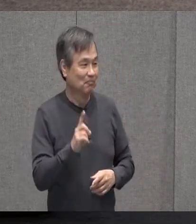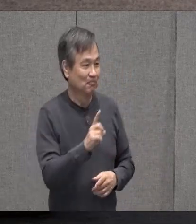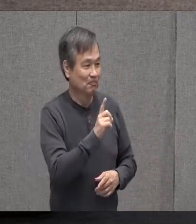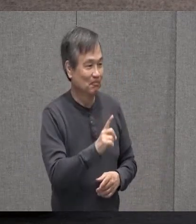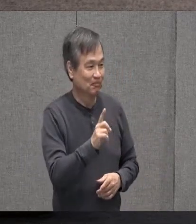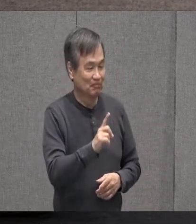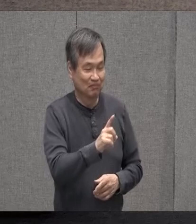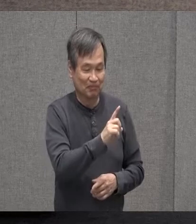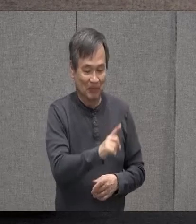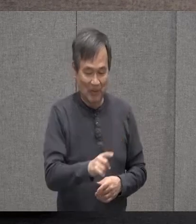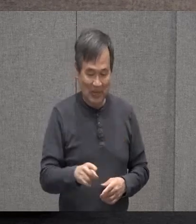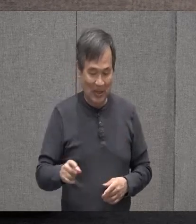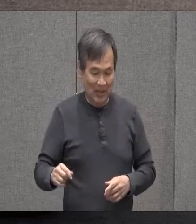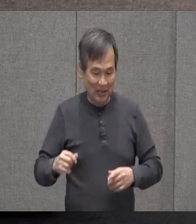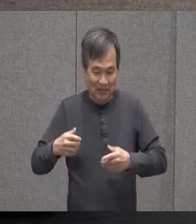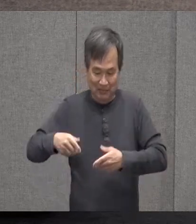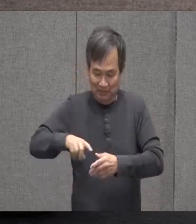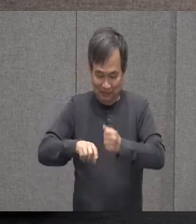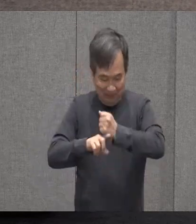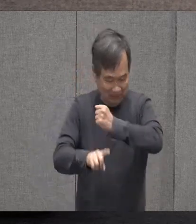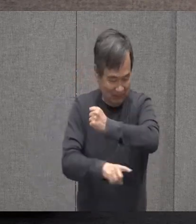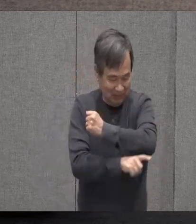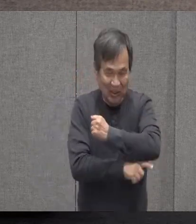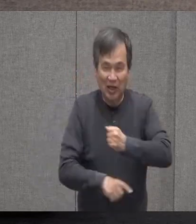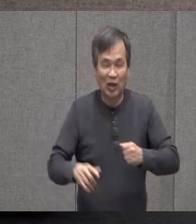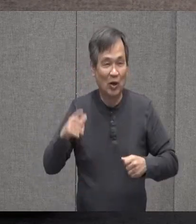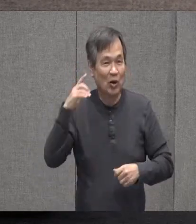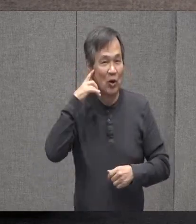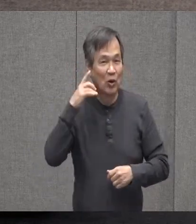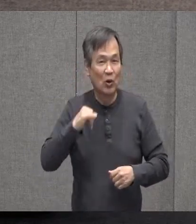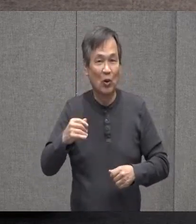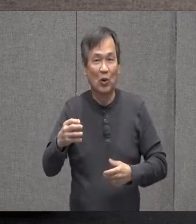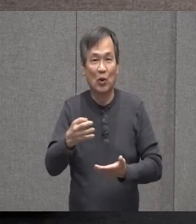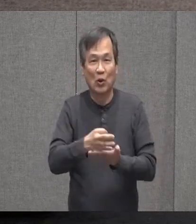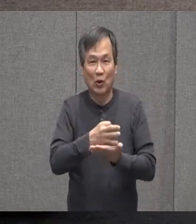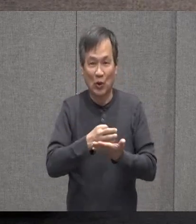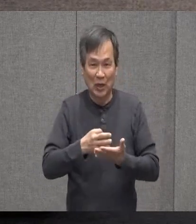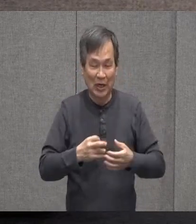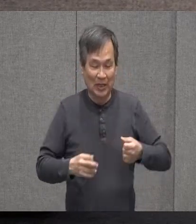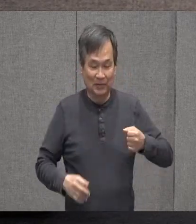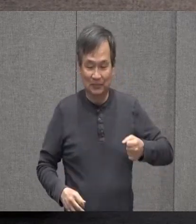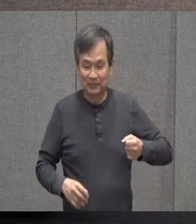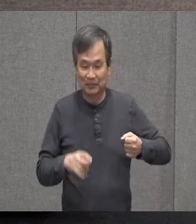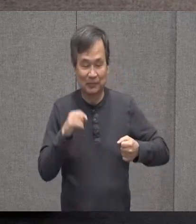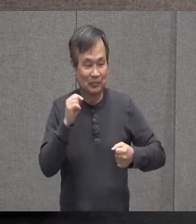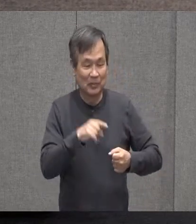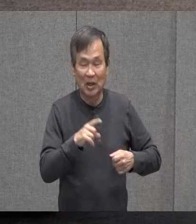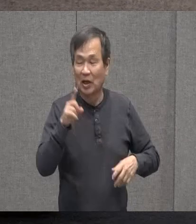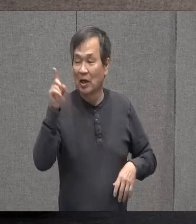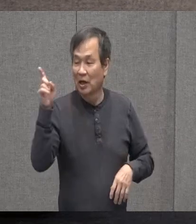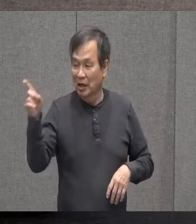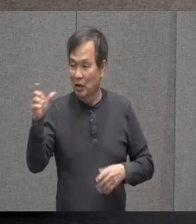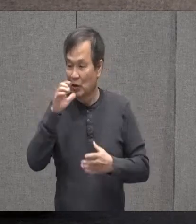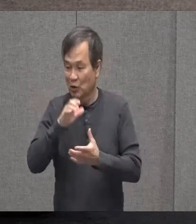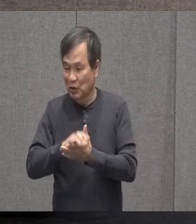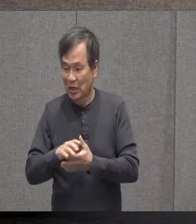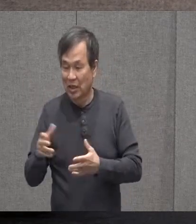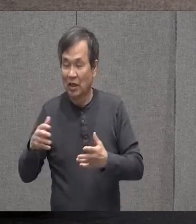his basket was full of gold coins today. Mrs. Haktak finished all her chores and sat down to have a cup of tea.